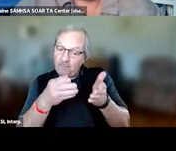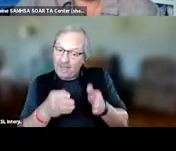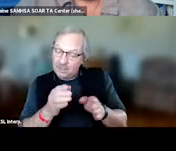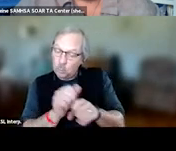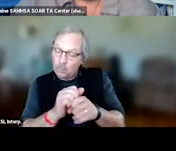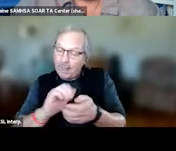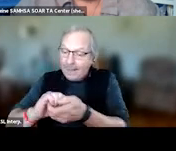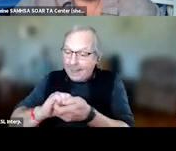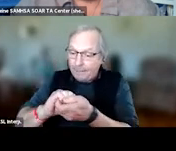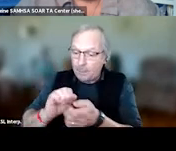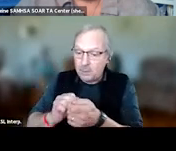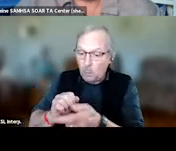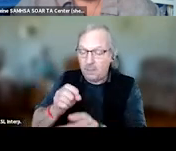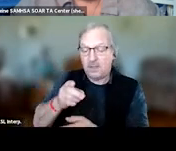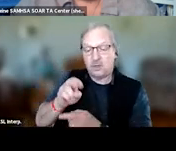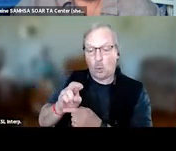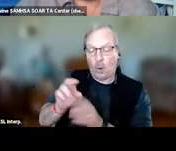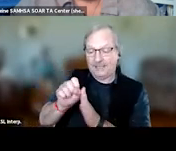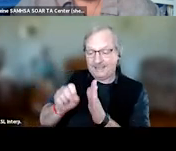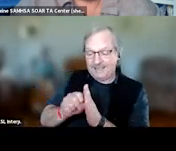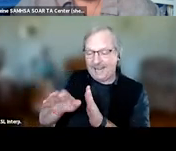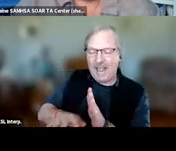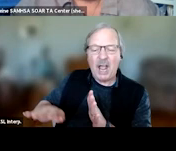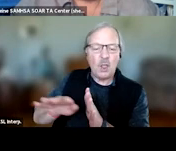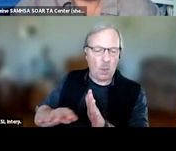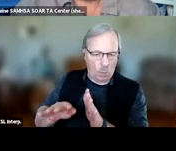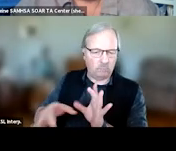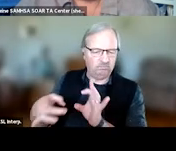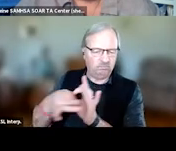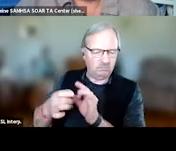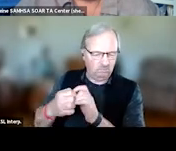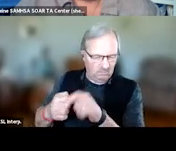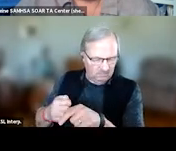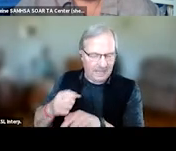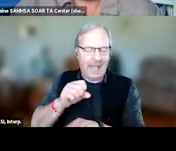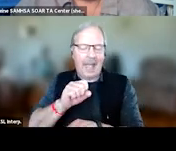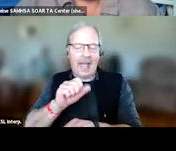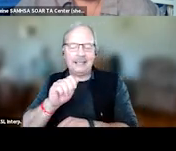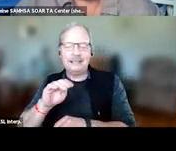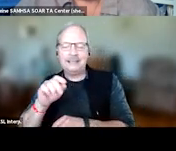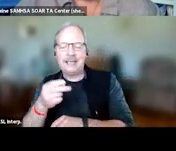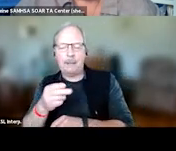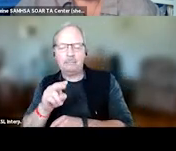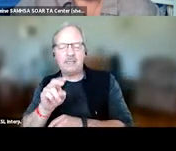with their SOAR state and local leads and their SAMHSA, so TA center liaison,